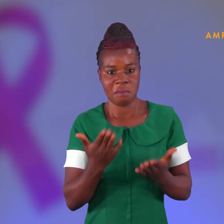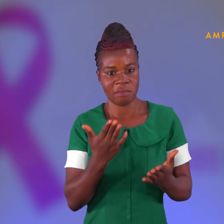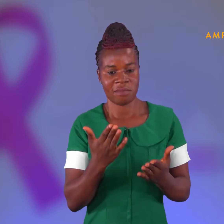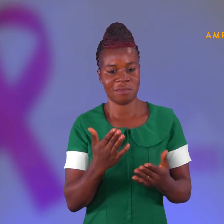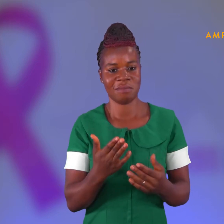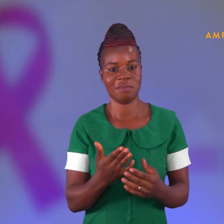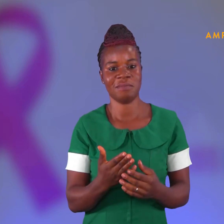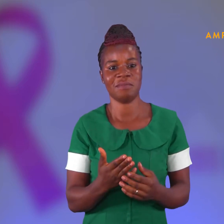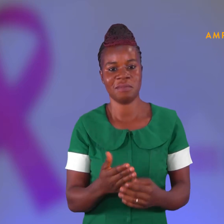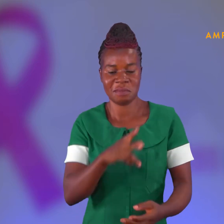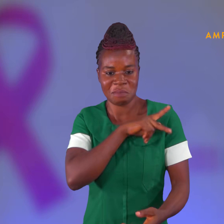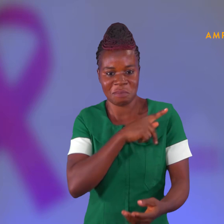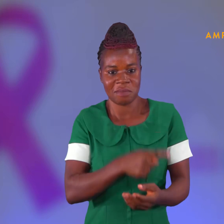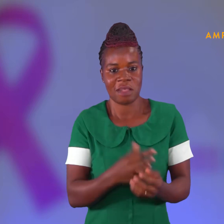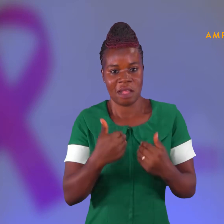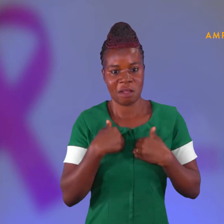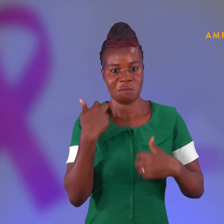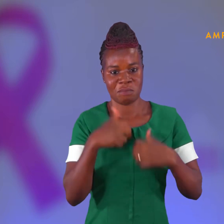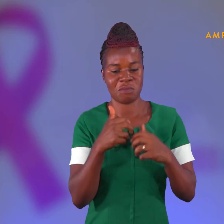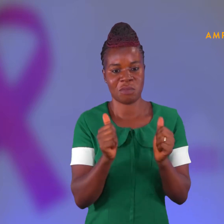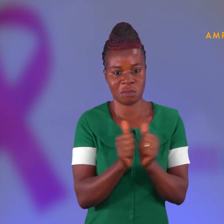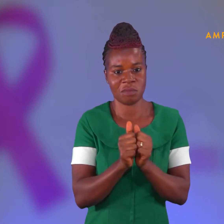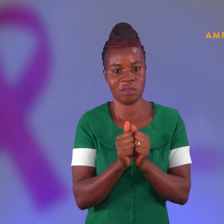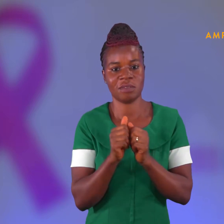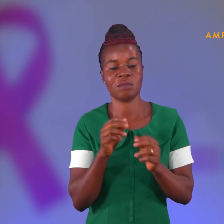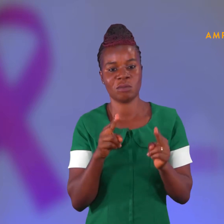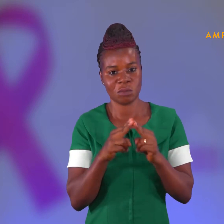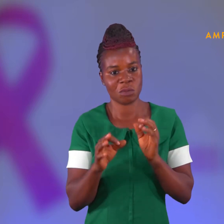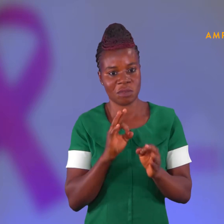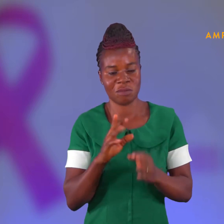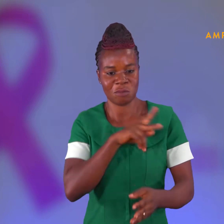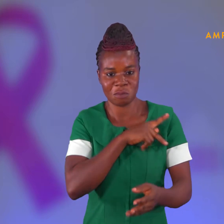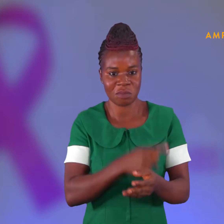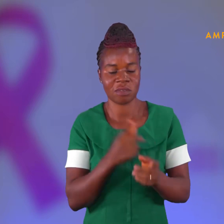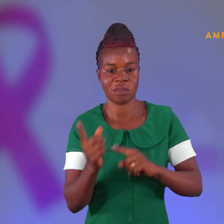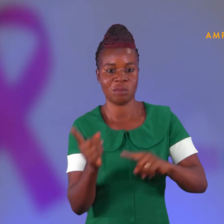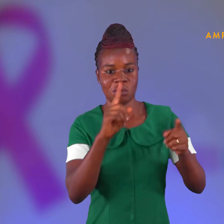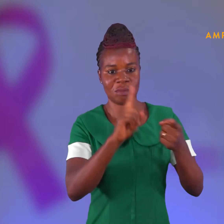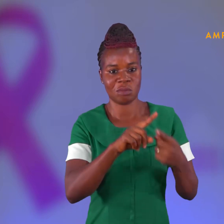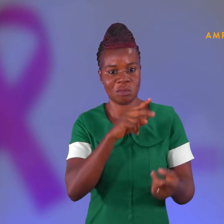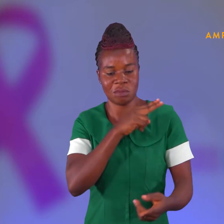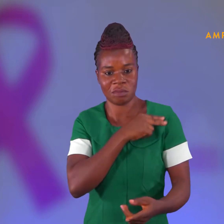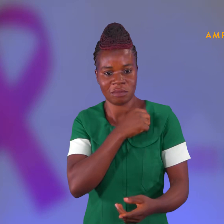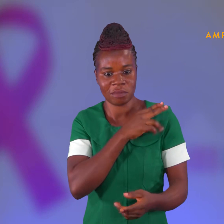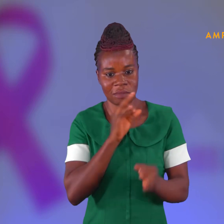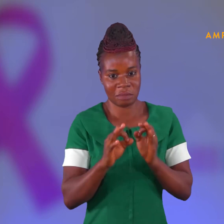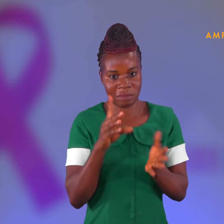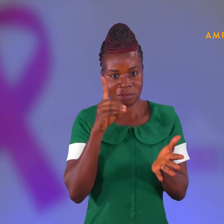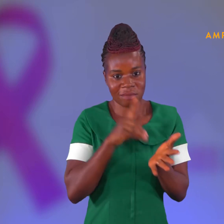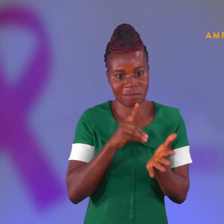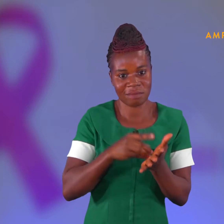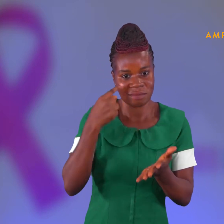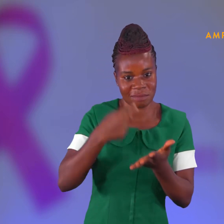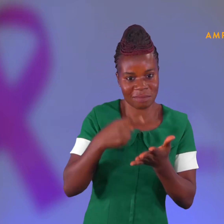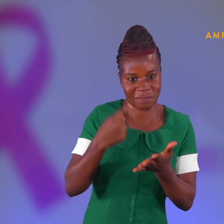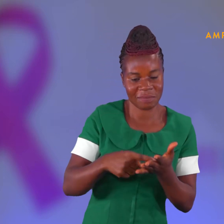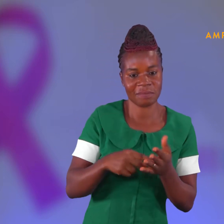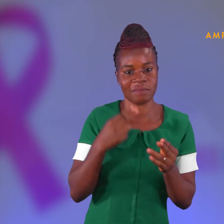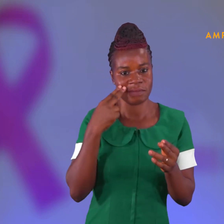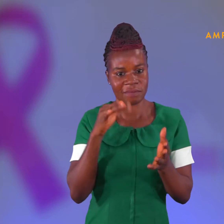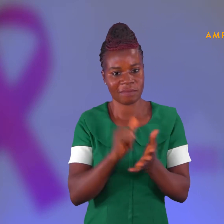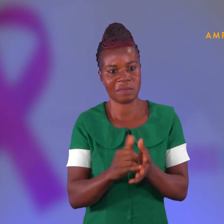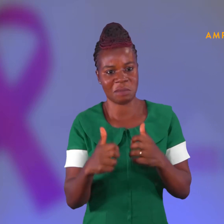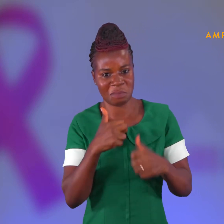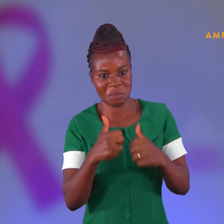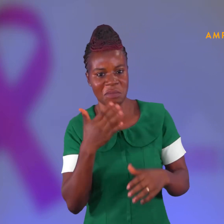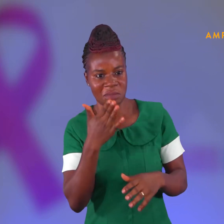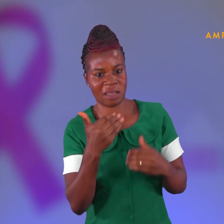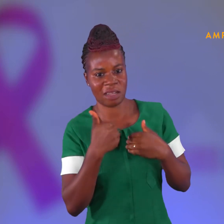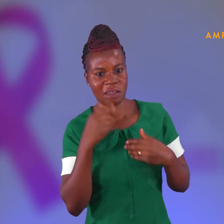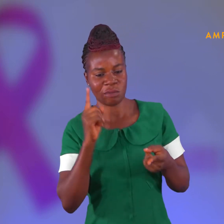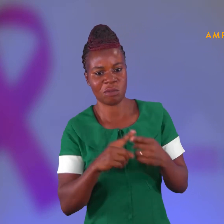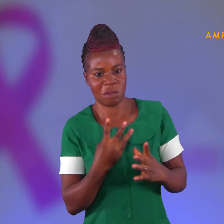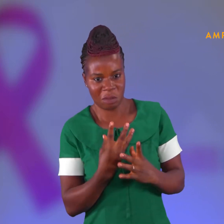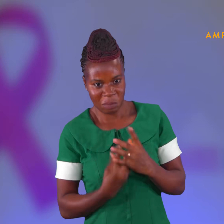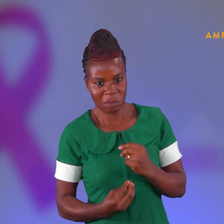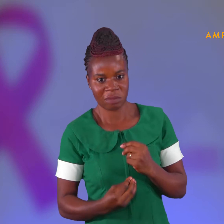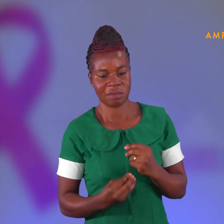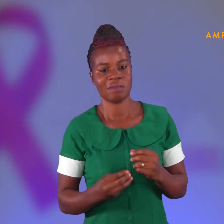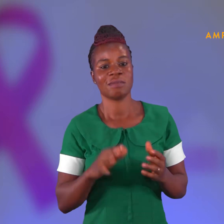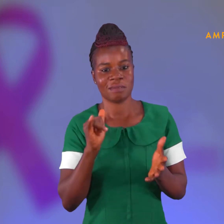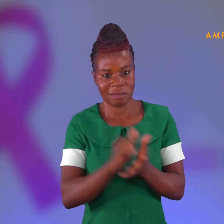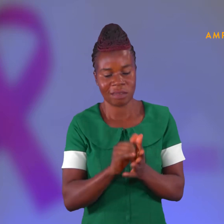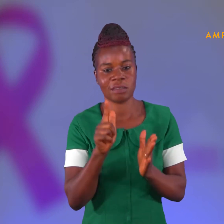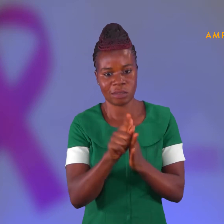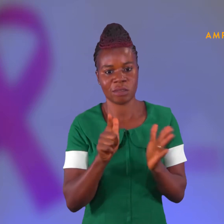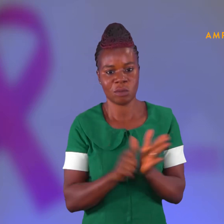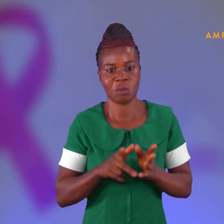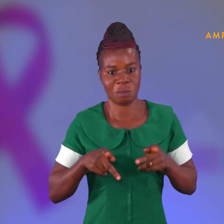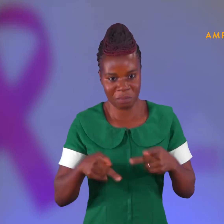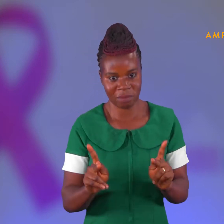However, if there are some defects with the pregnancy, the law permits abortion.